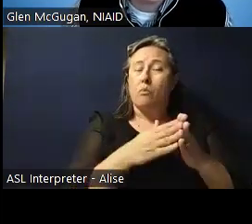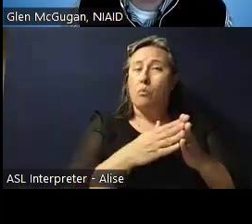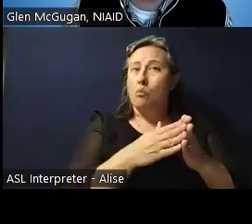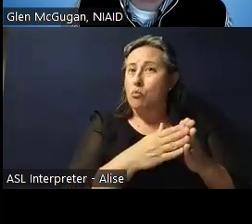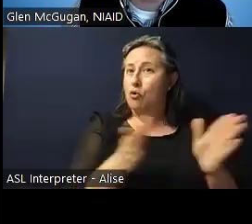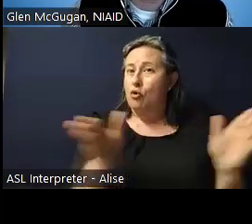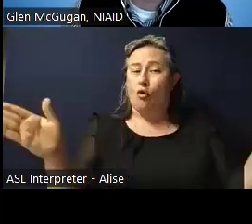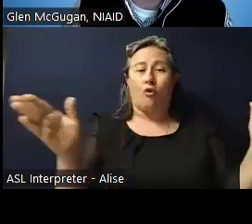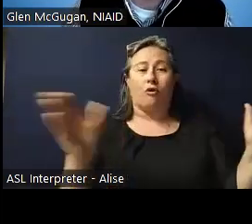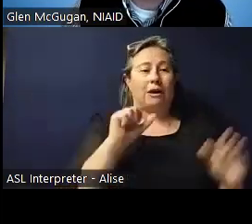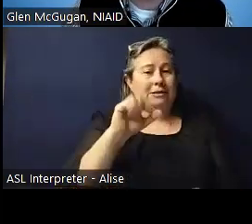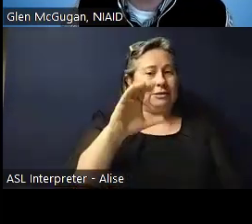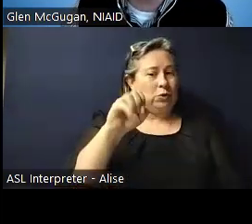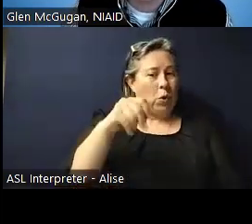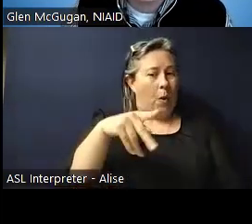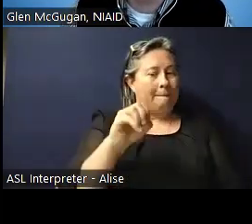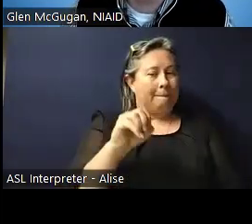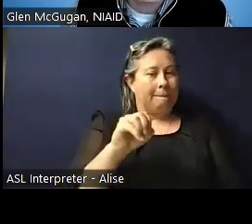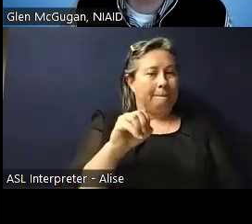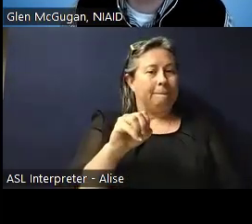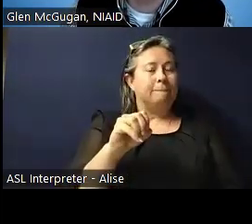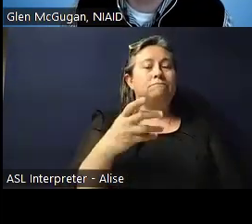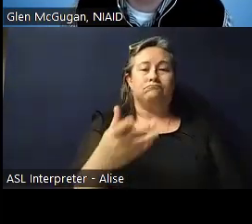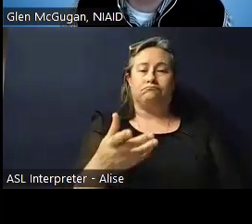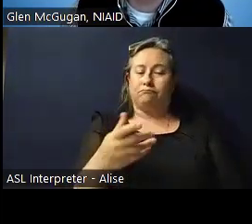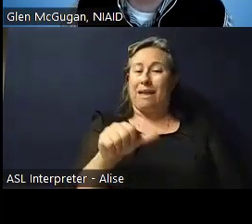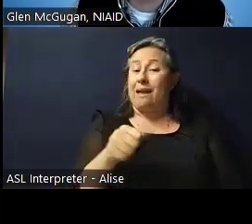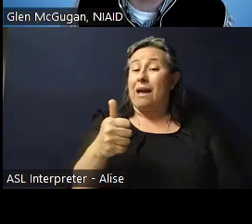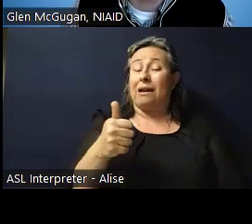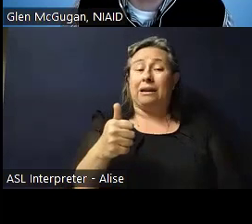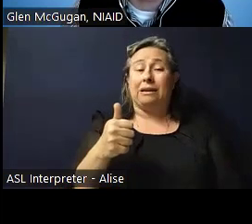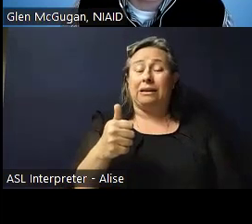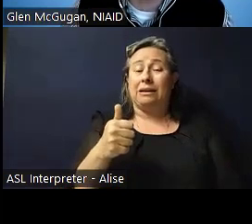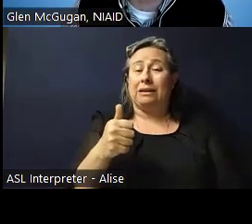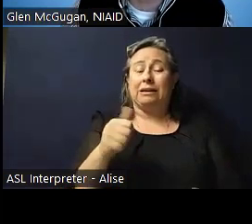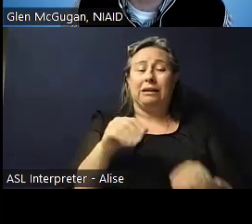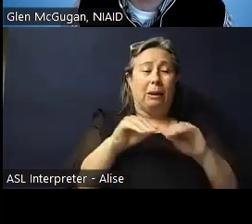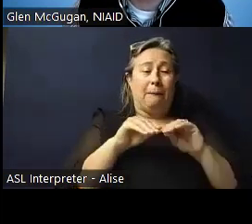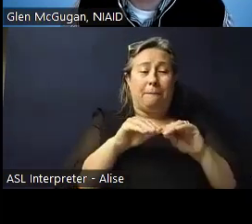Basically any sort of infectious disease research that you can imagine,